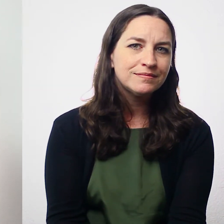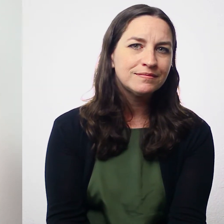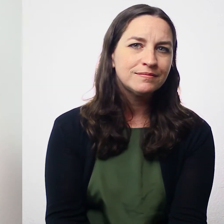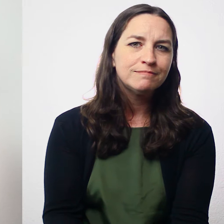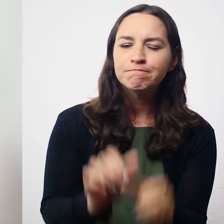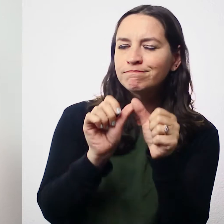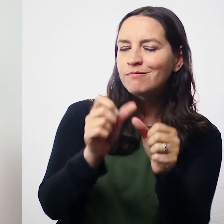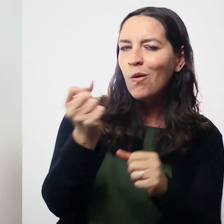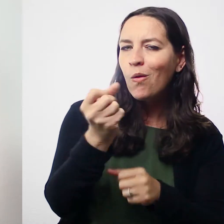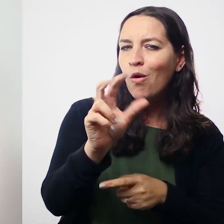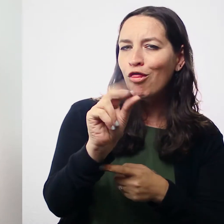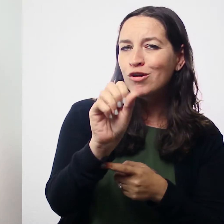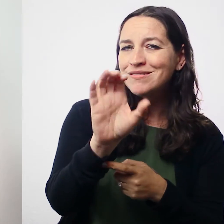And I hold that for thirty seconds and then switch.